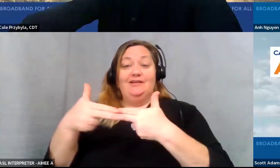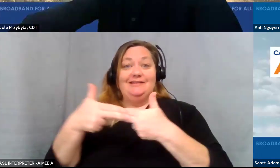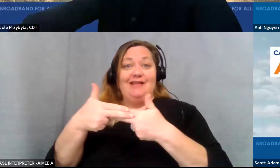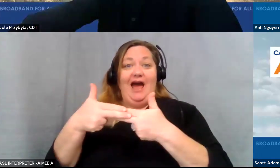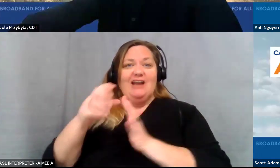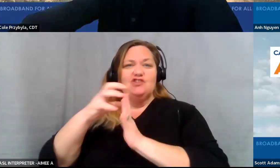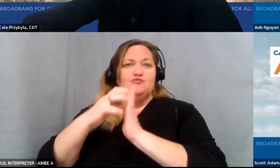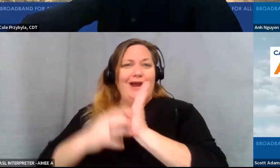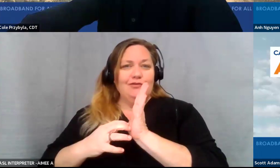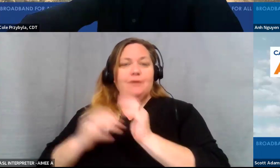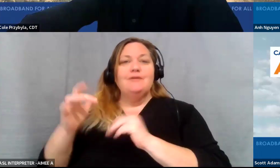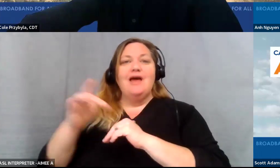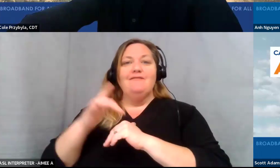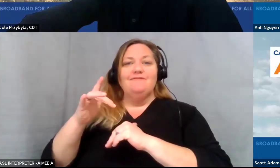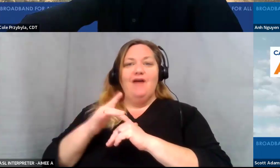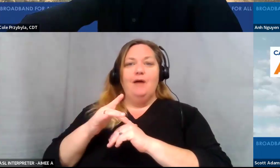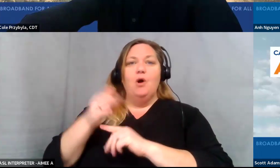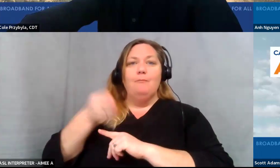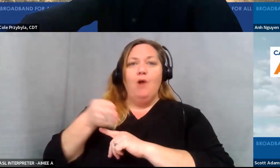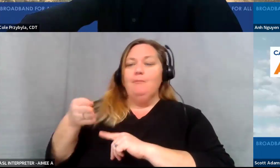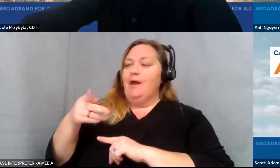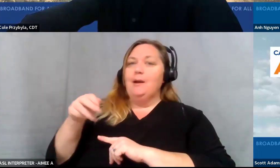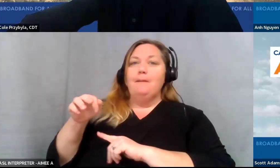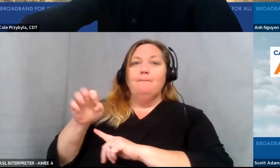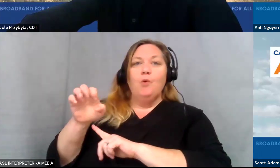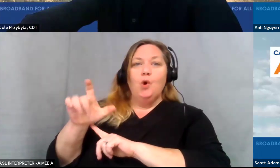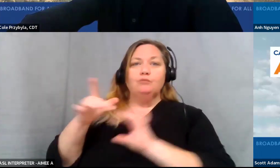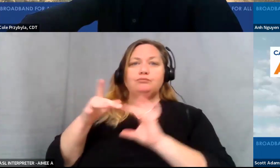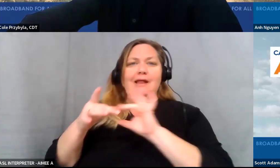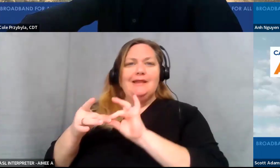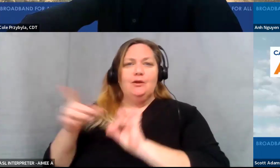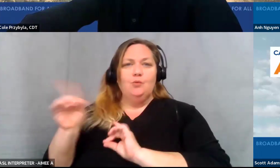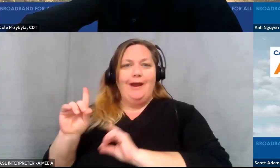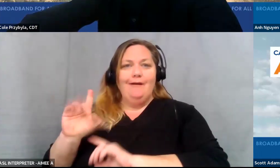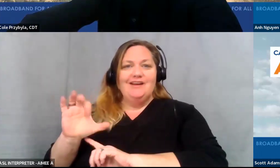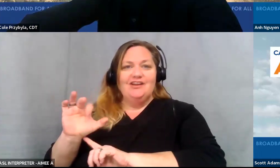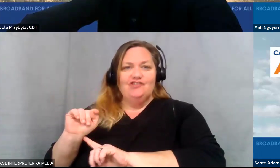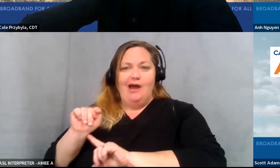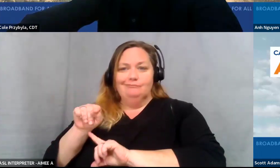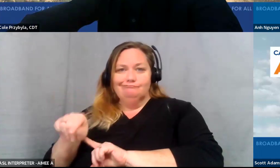be available on our Broadband Portal. I linked it in the chat, and I'll drop the link throughout,